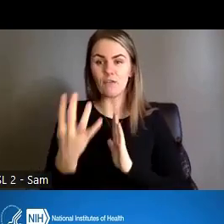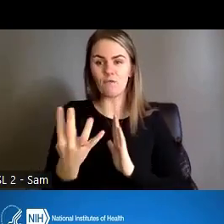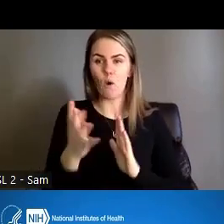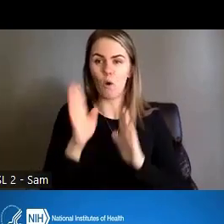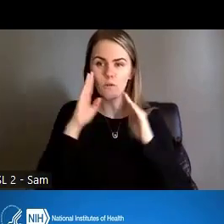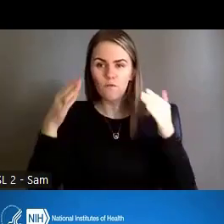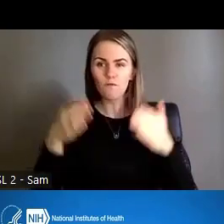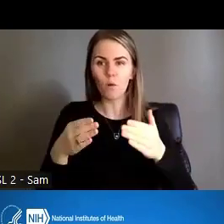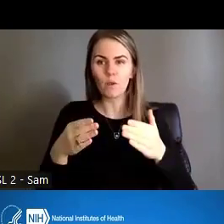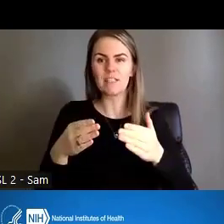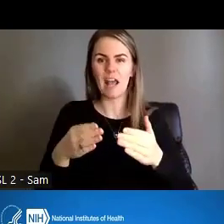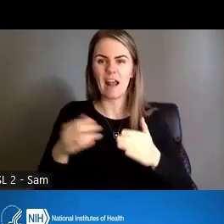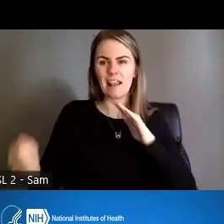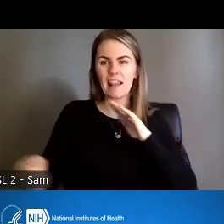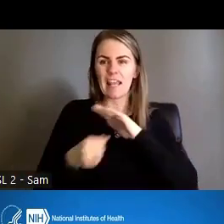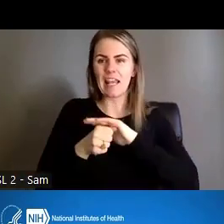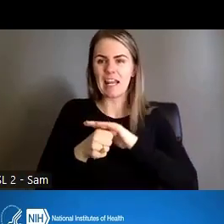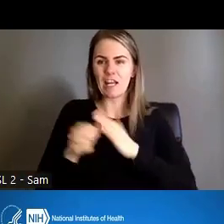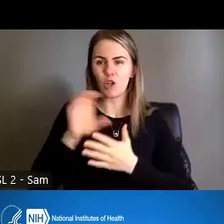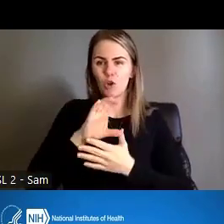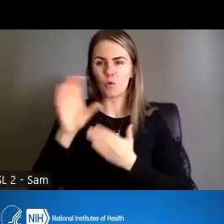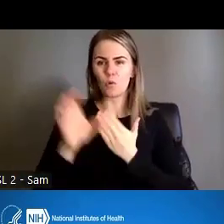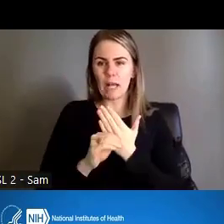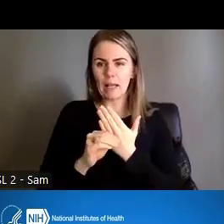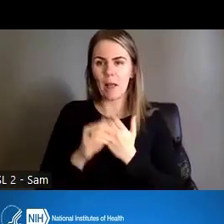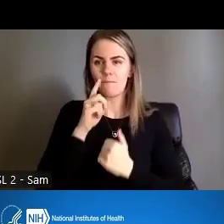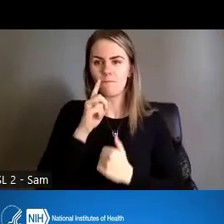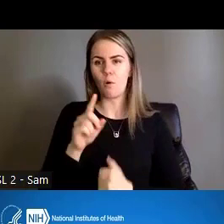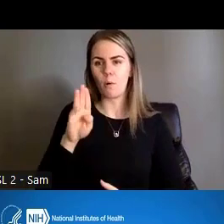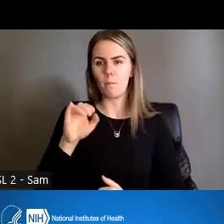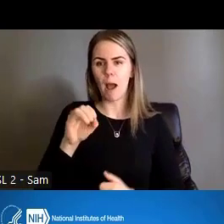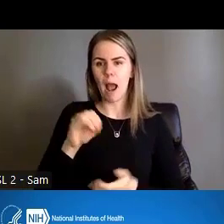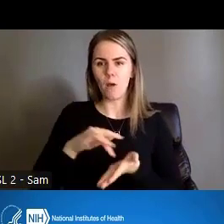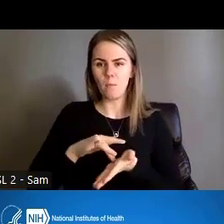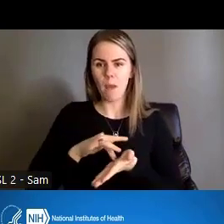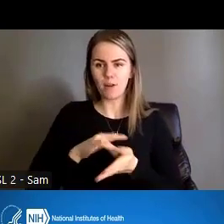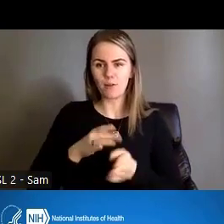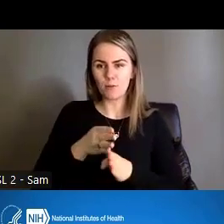So these are interviews and information from NIH staff,